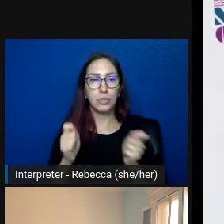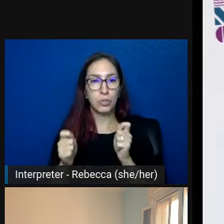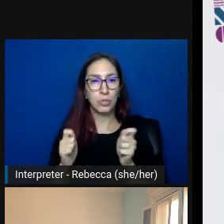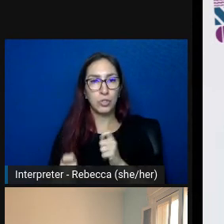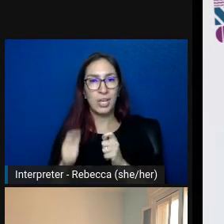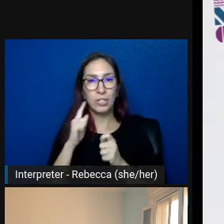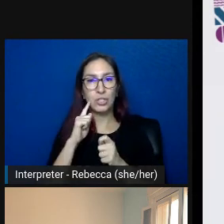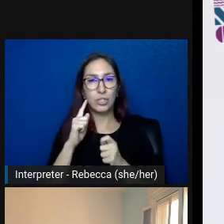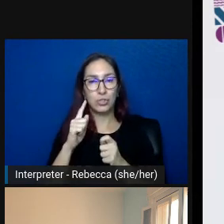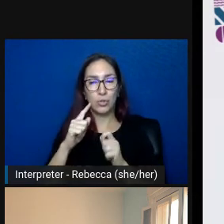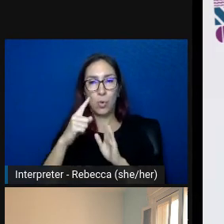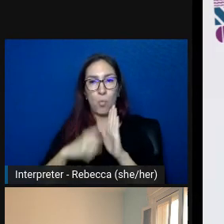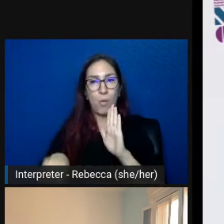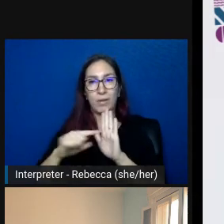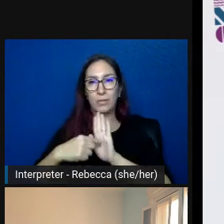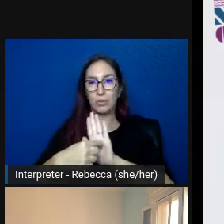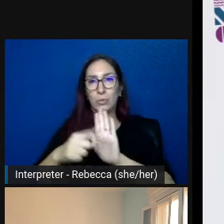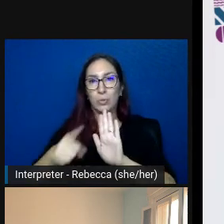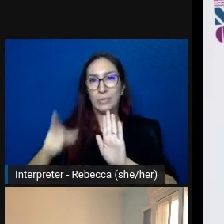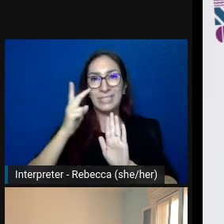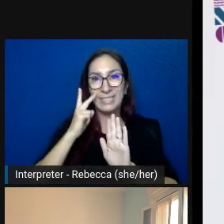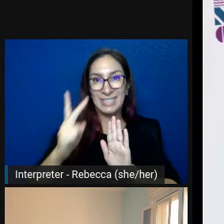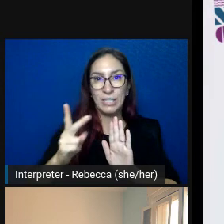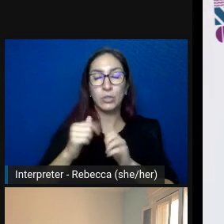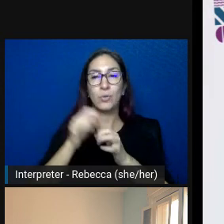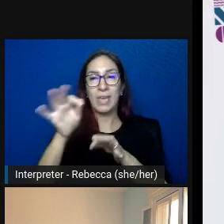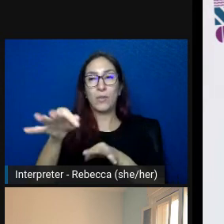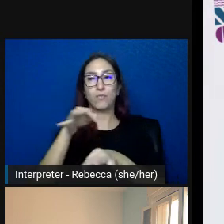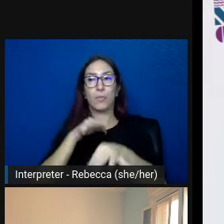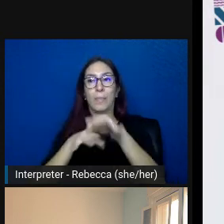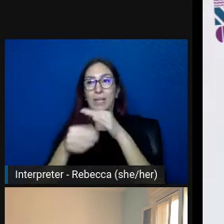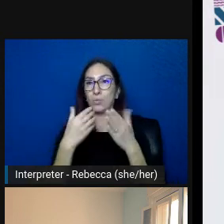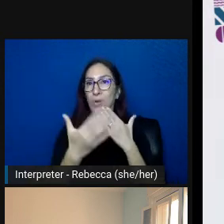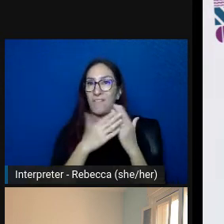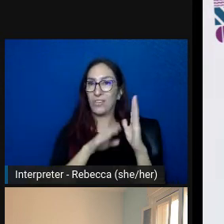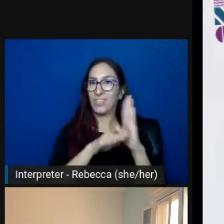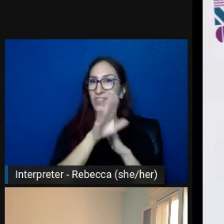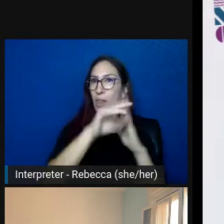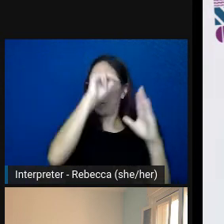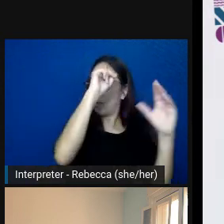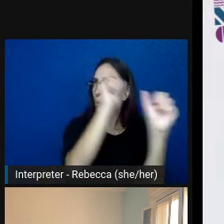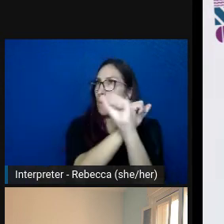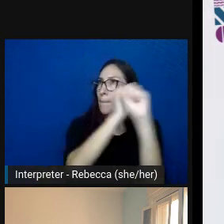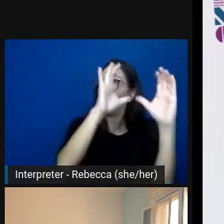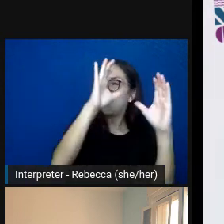You can replace what the developer have in mind with your own code, and it will work.